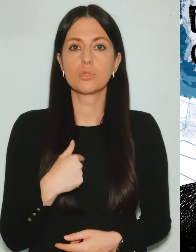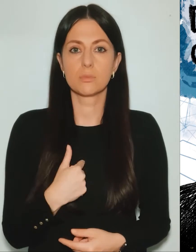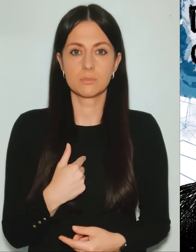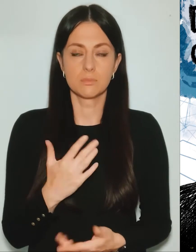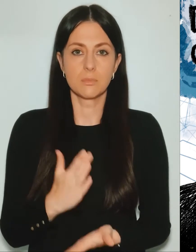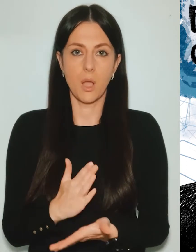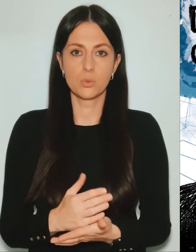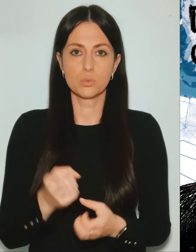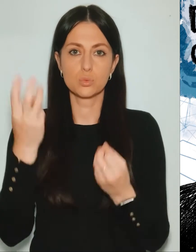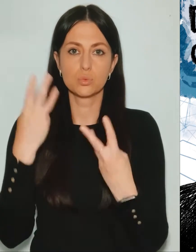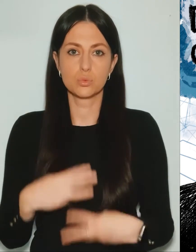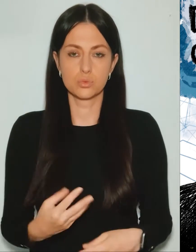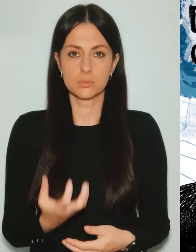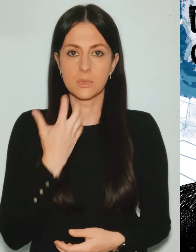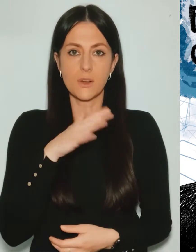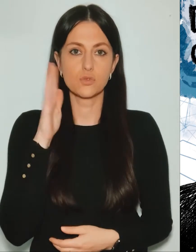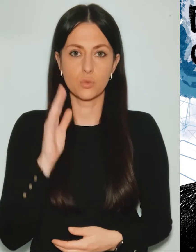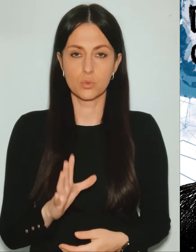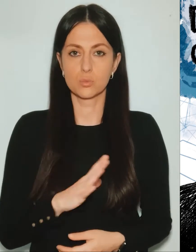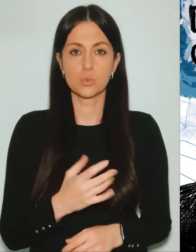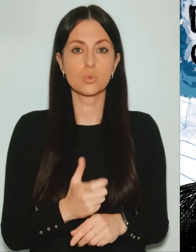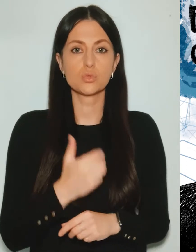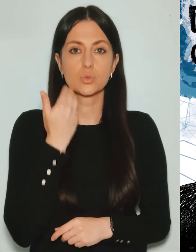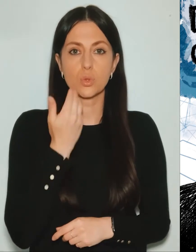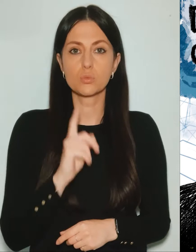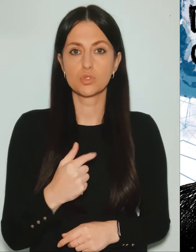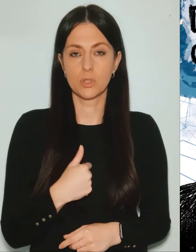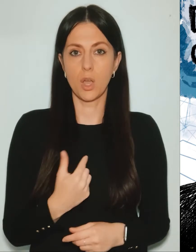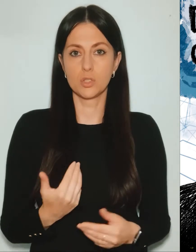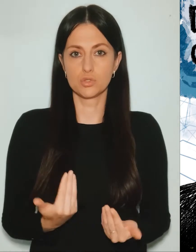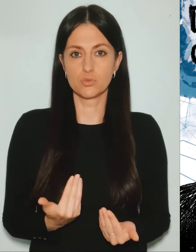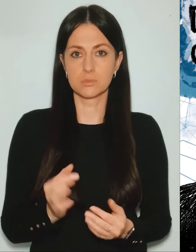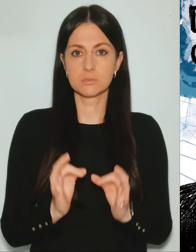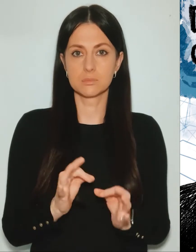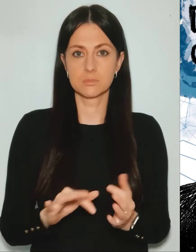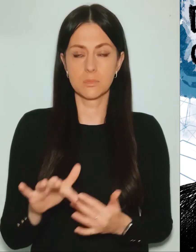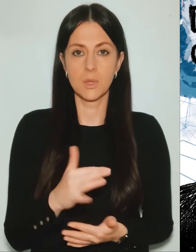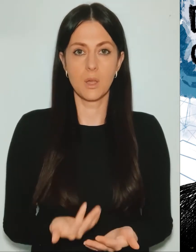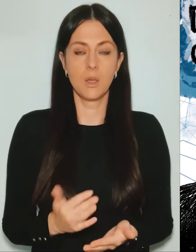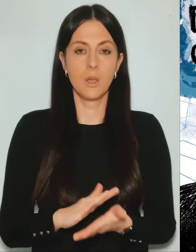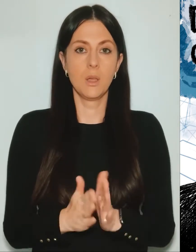I was ashamed of living in civilization, of being in another country.